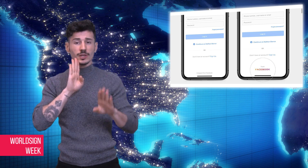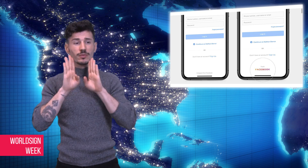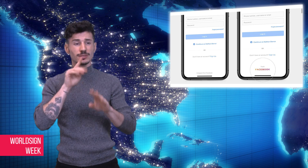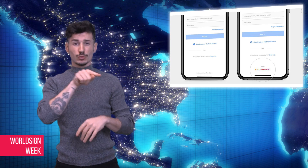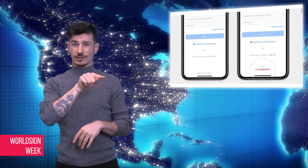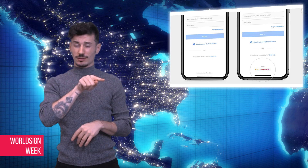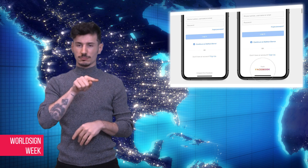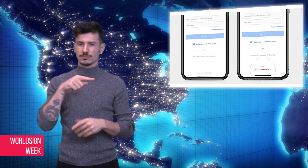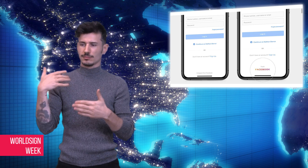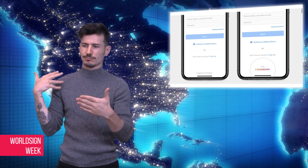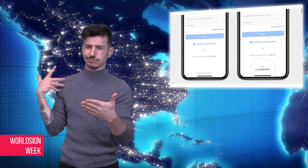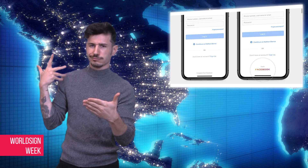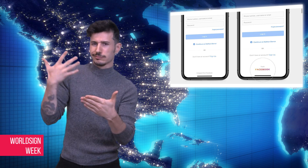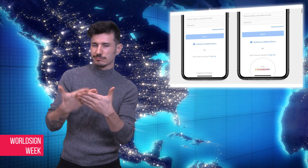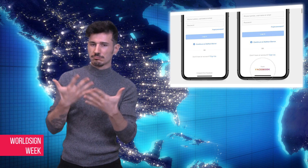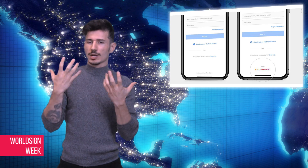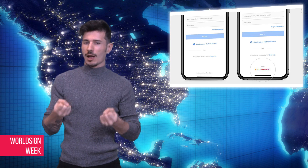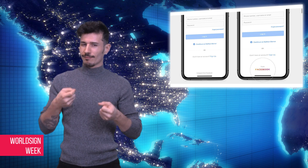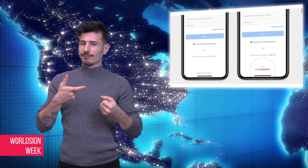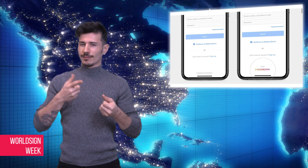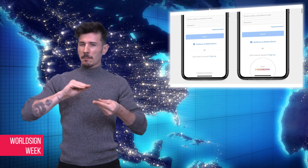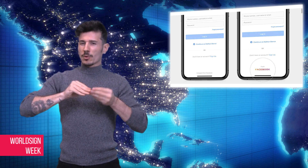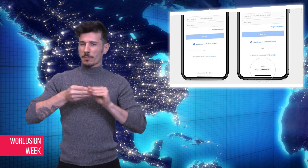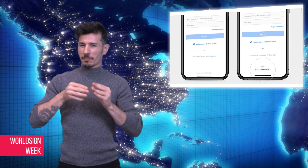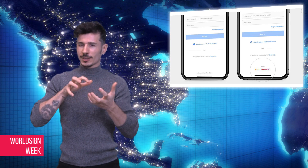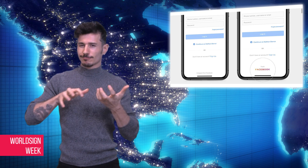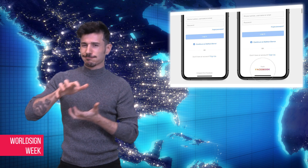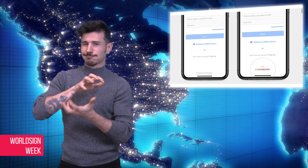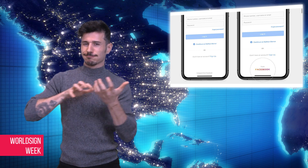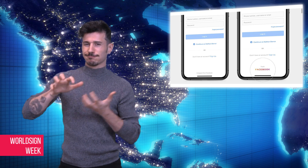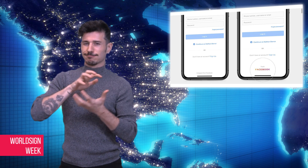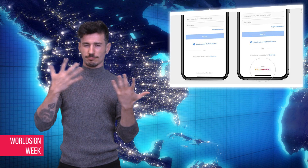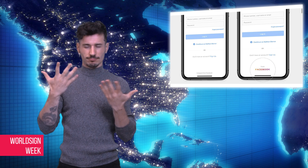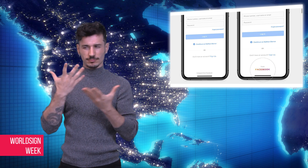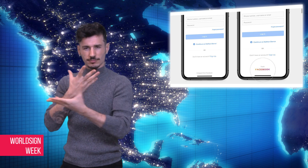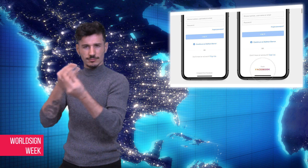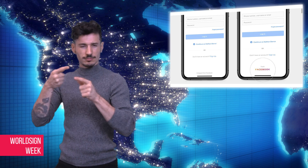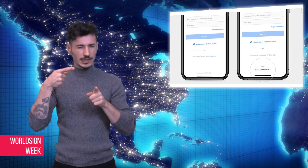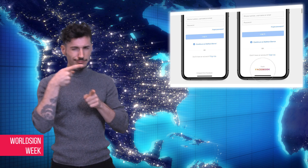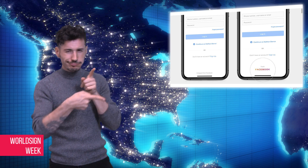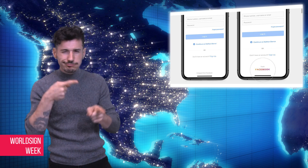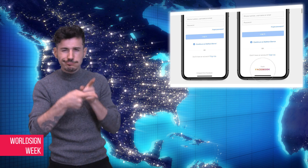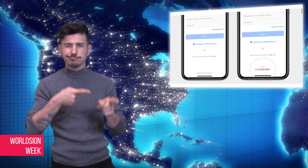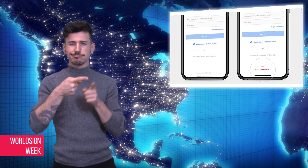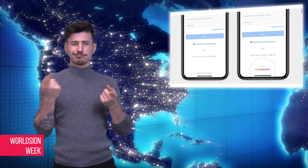They want to differentiate Facebook from its other